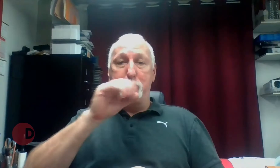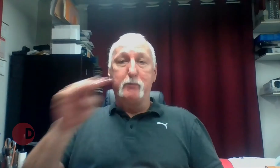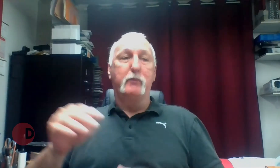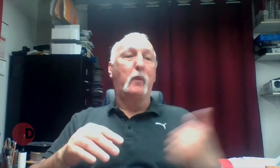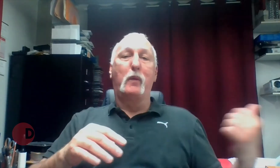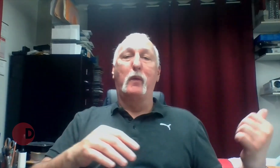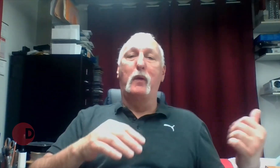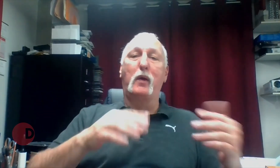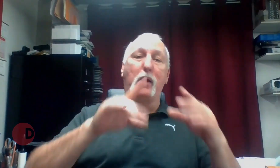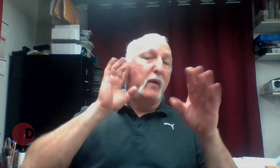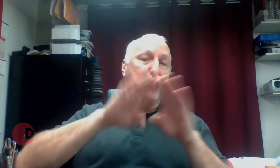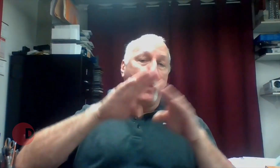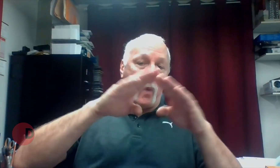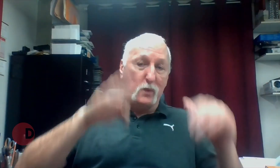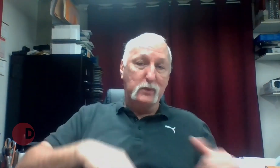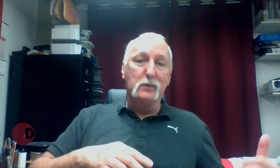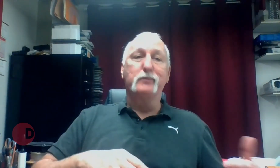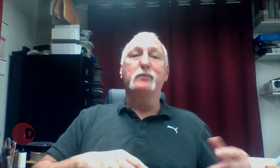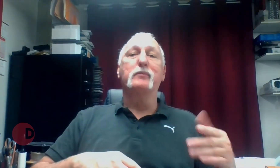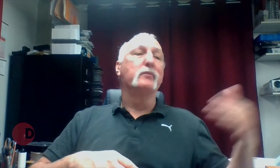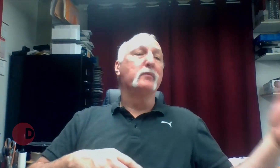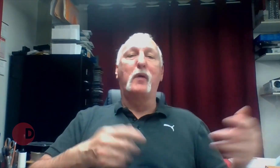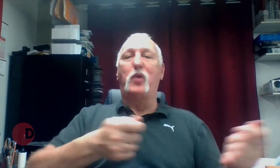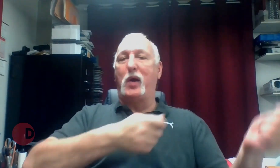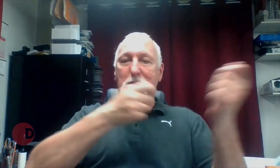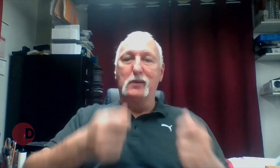MMDCC or the Deaf House,